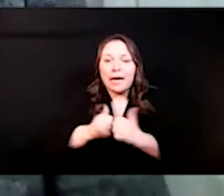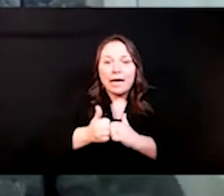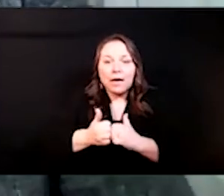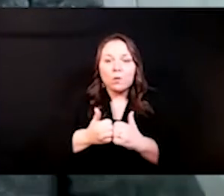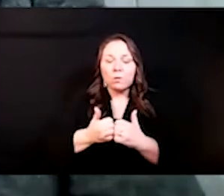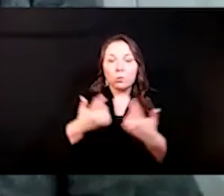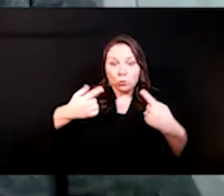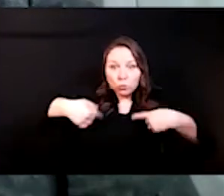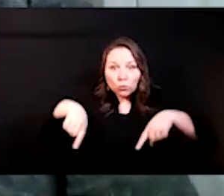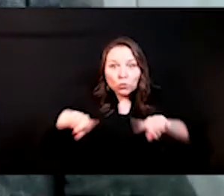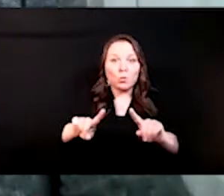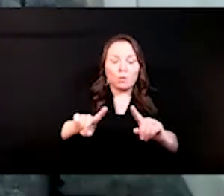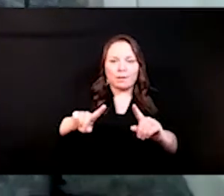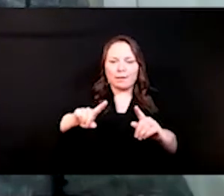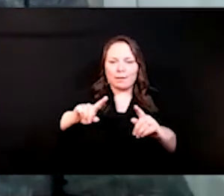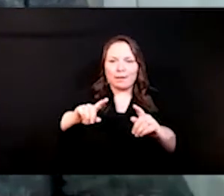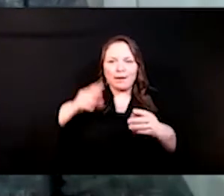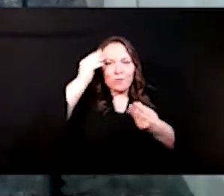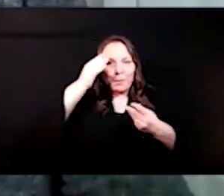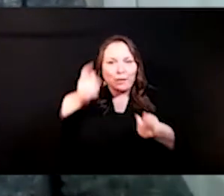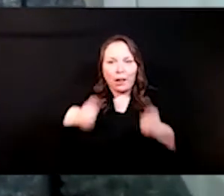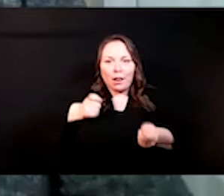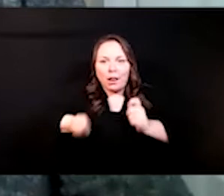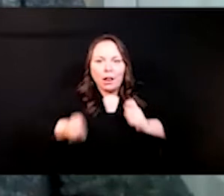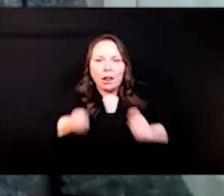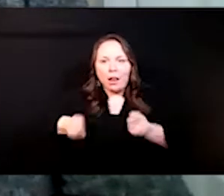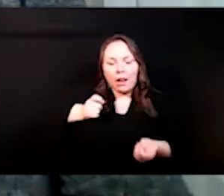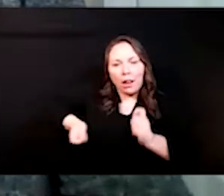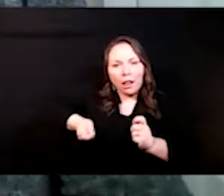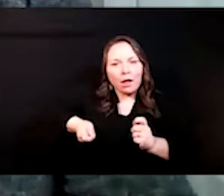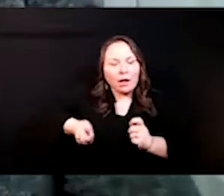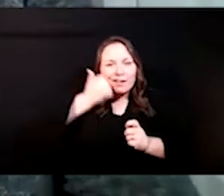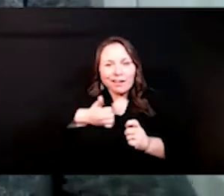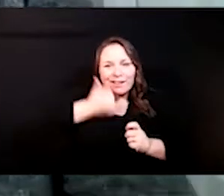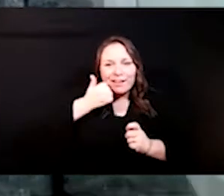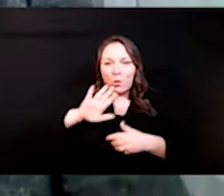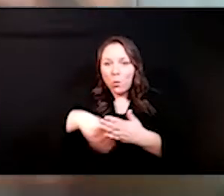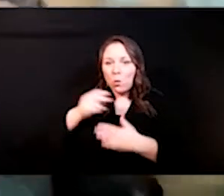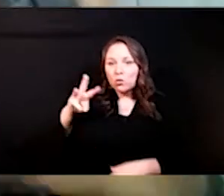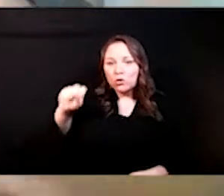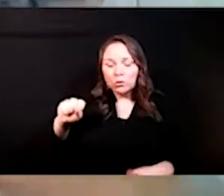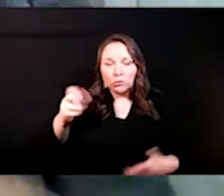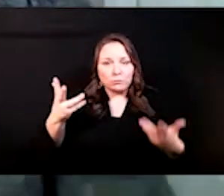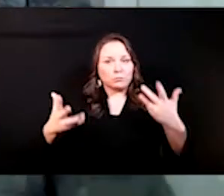AND WELL BEING, LIKE YOU SAID, IN THE MIDST OF EVER-CHANGING INFORMATION, YOU KNOW, MOMENT BY MOMENT, THE NEWS THAT WE